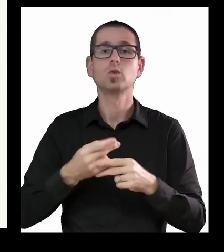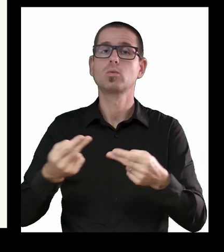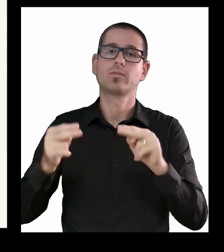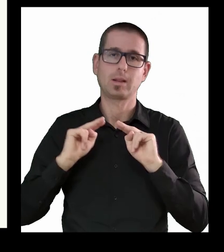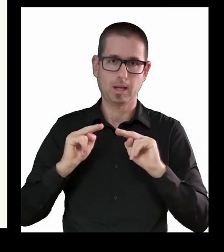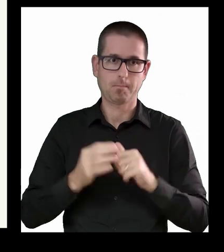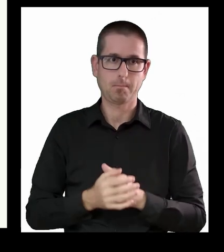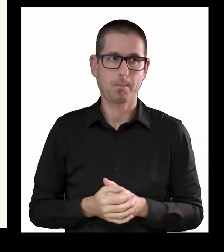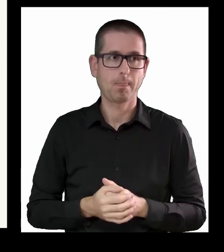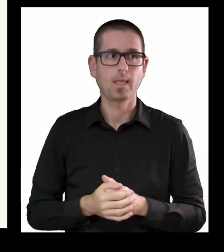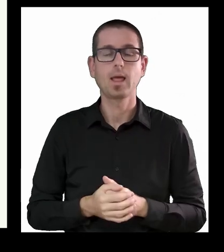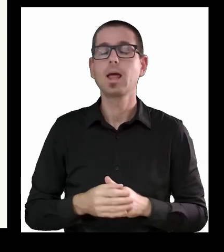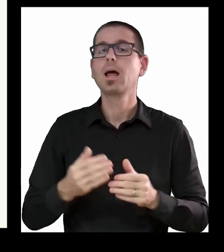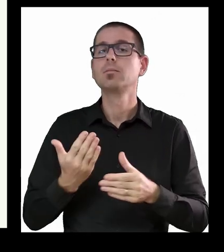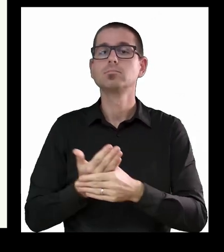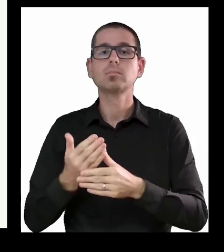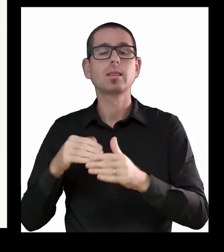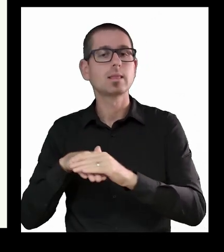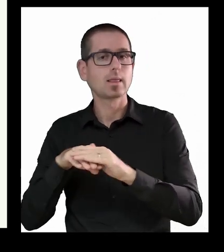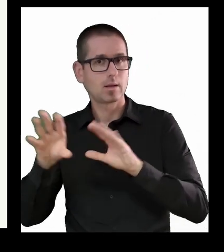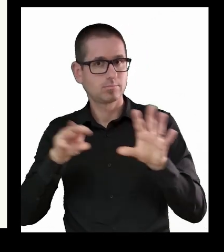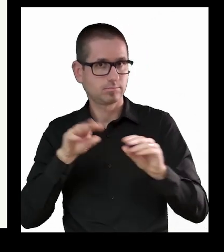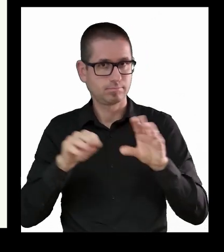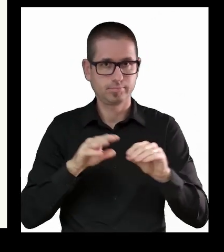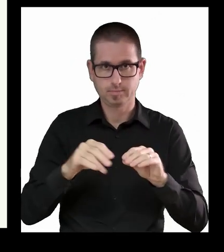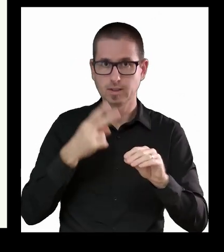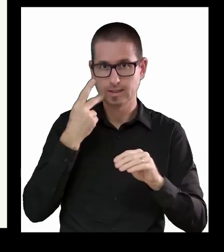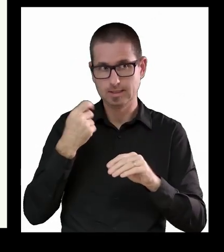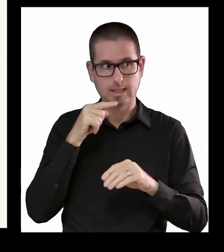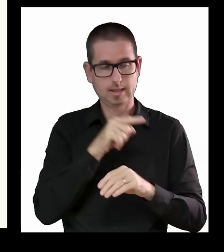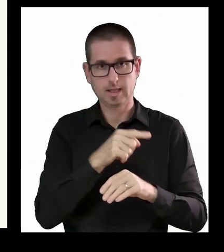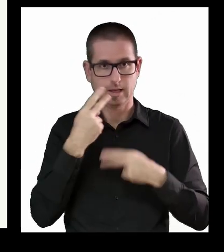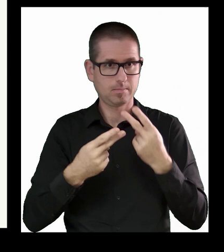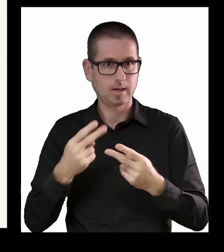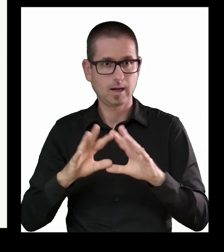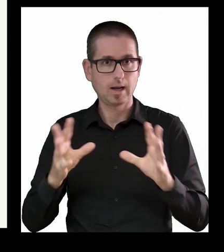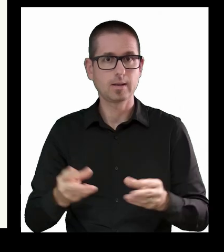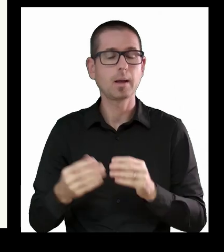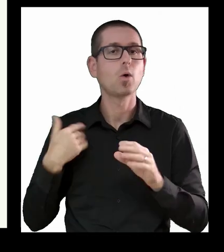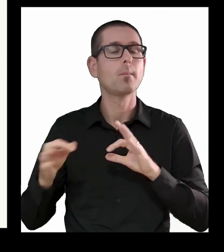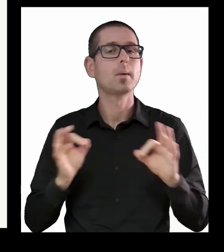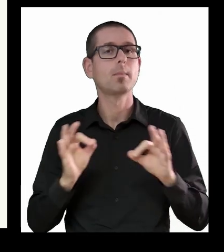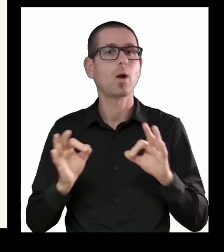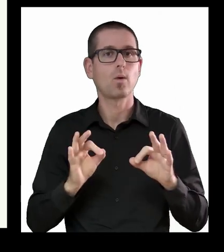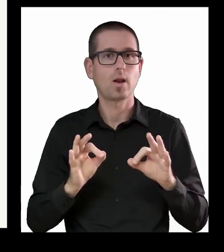The data Collection done by this survey. This survey prepared by partners.